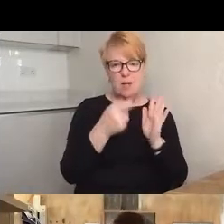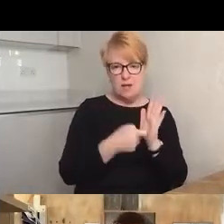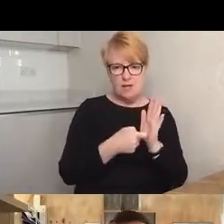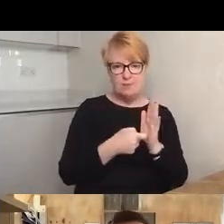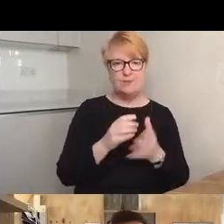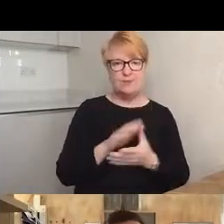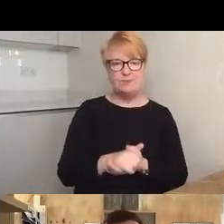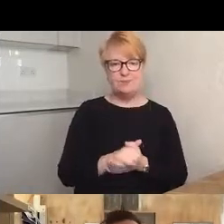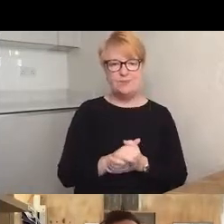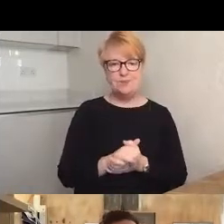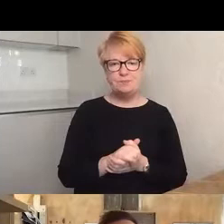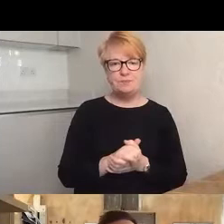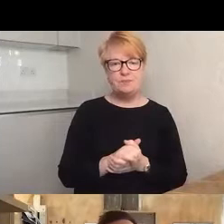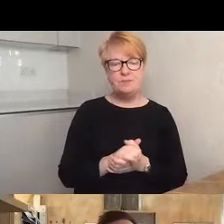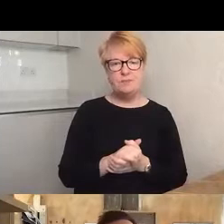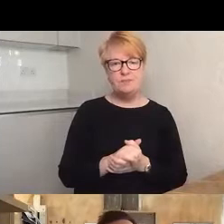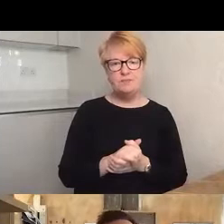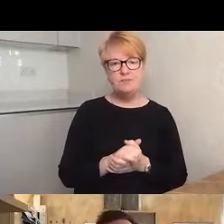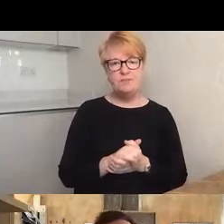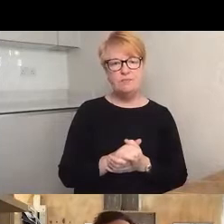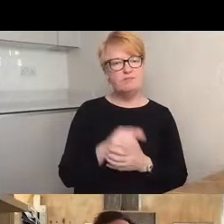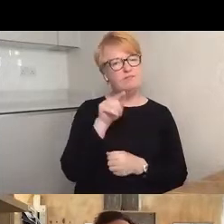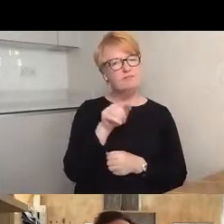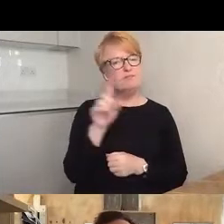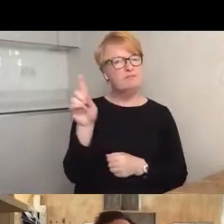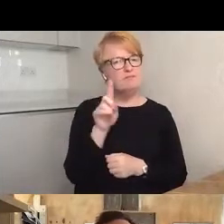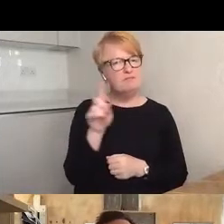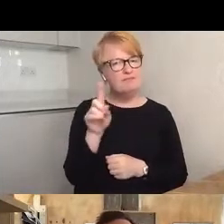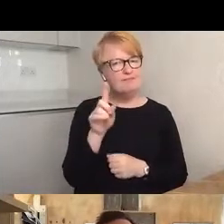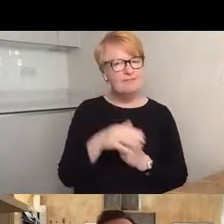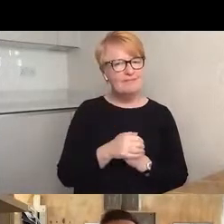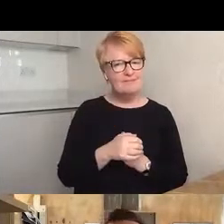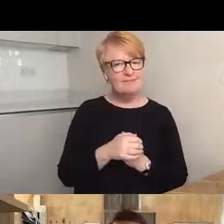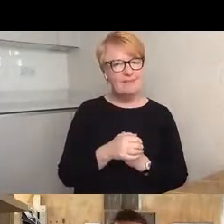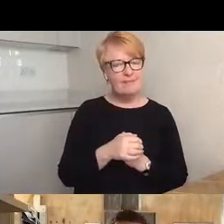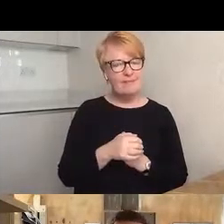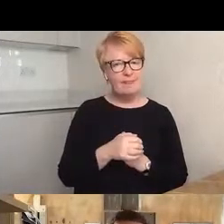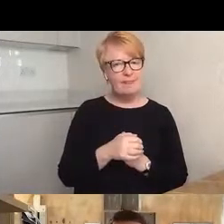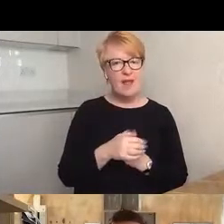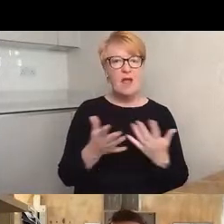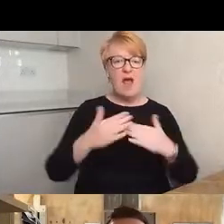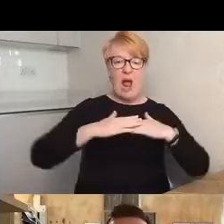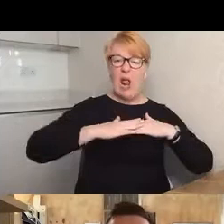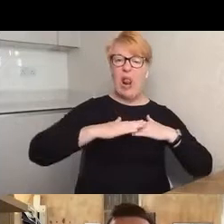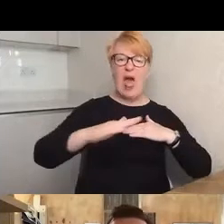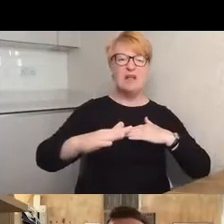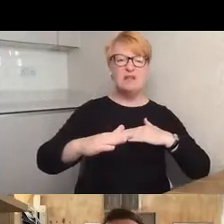And what it does is, it takes this new land and turns it - makes it productive.